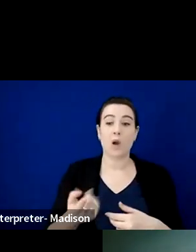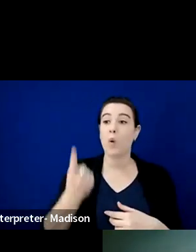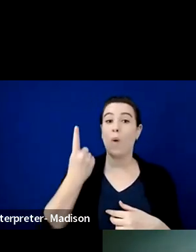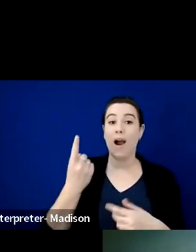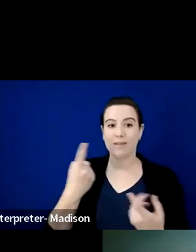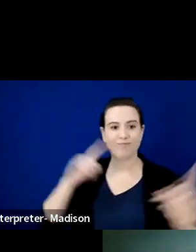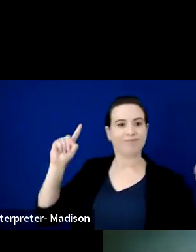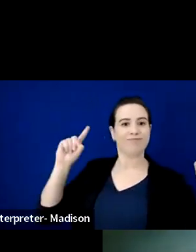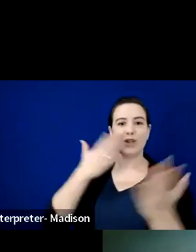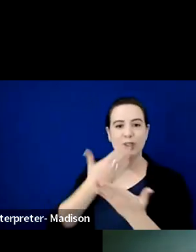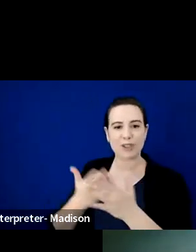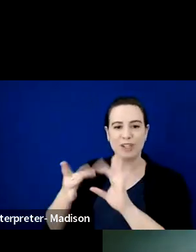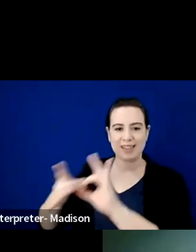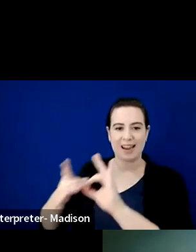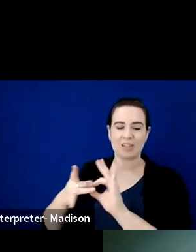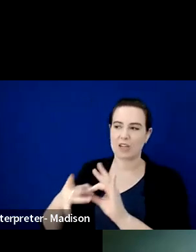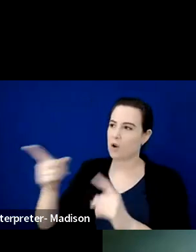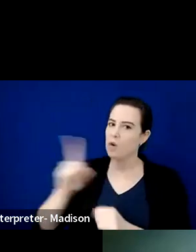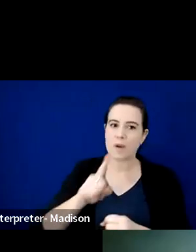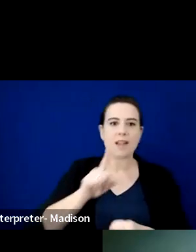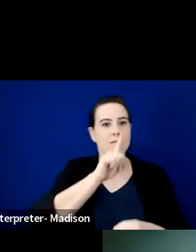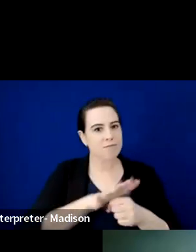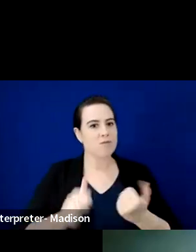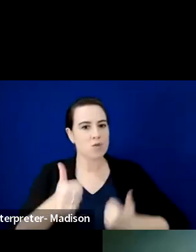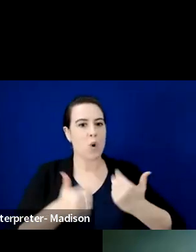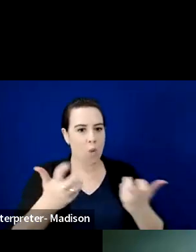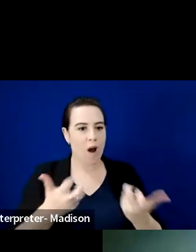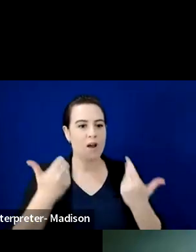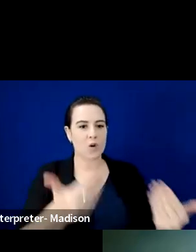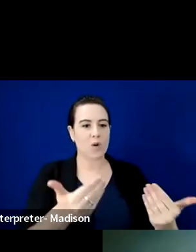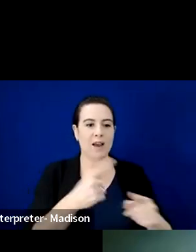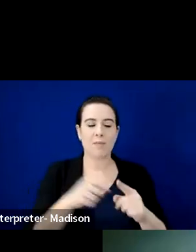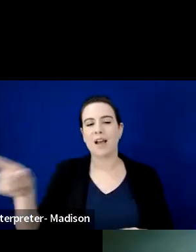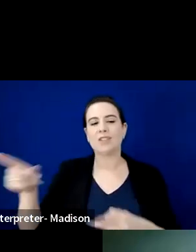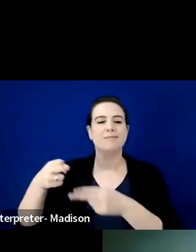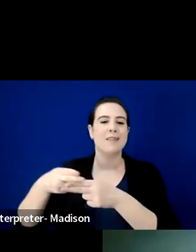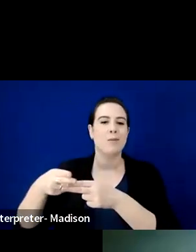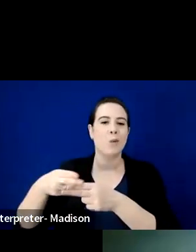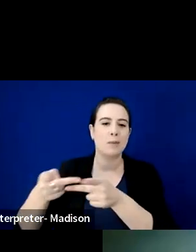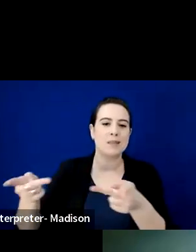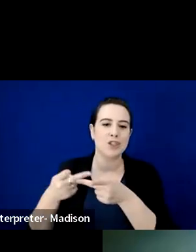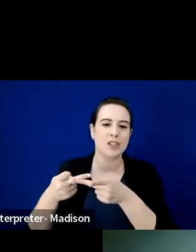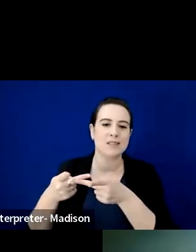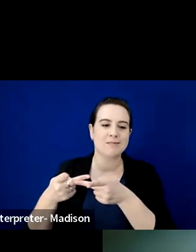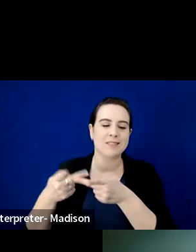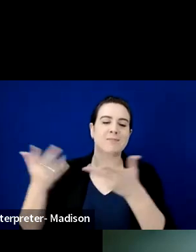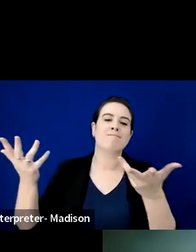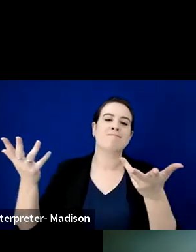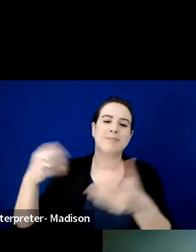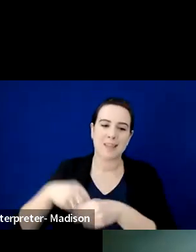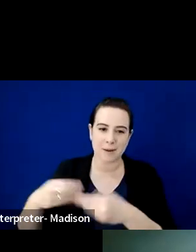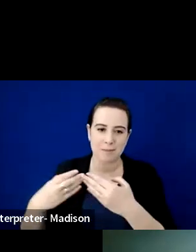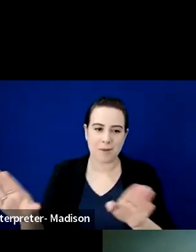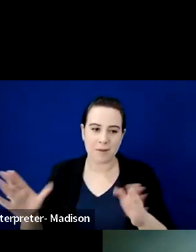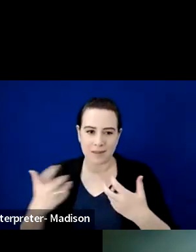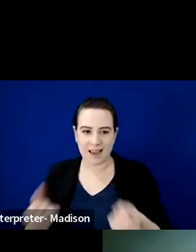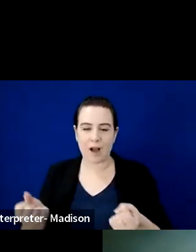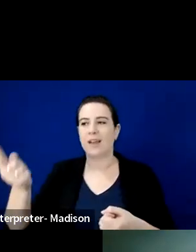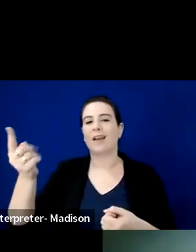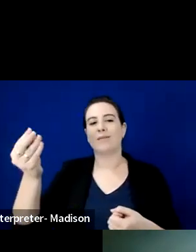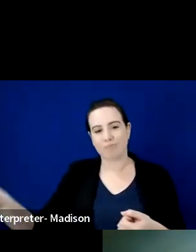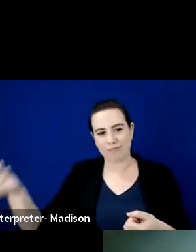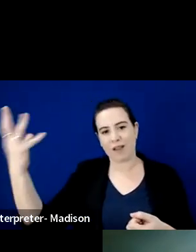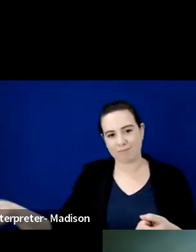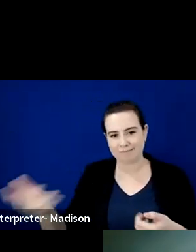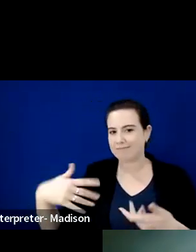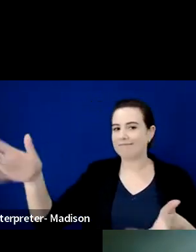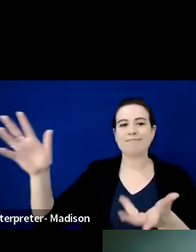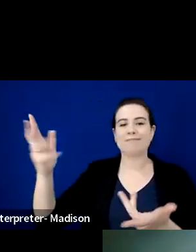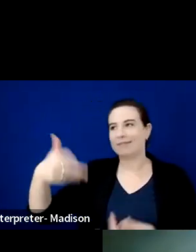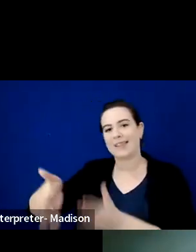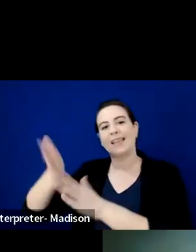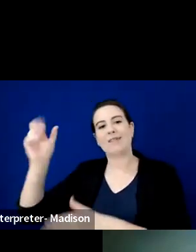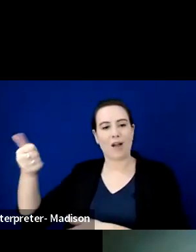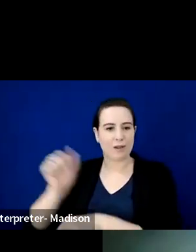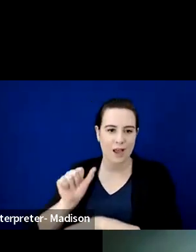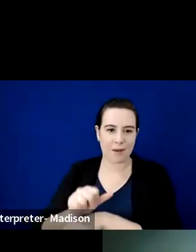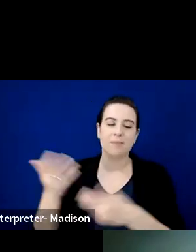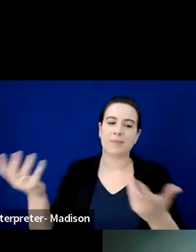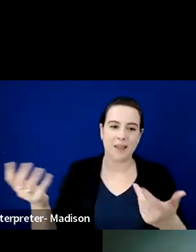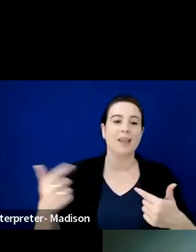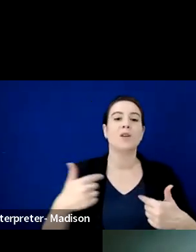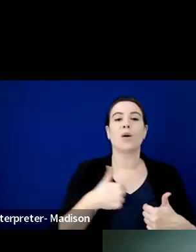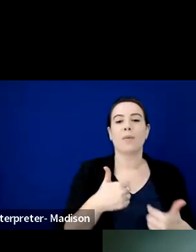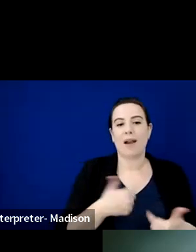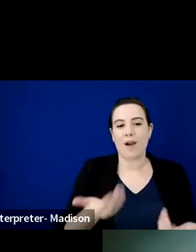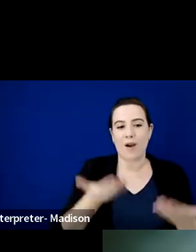Just because sometimes it was no callback or you might get a response e-mail and then never mind, no thank you.